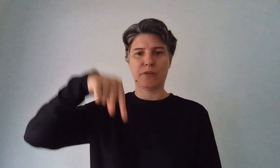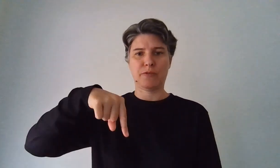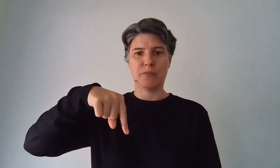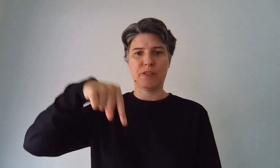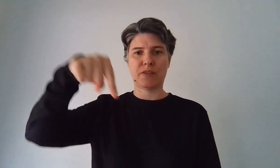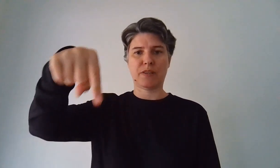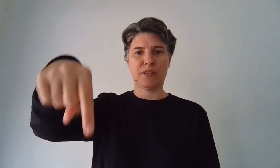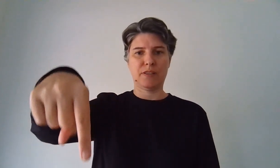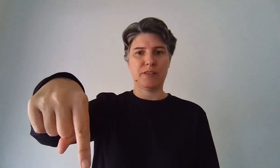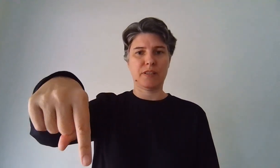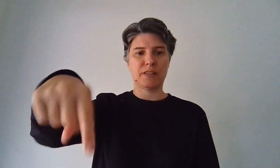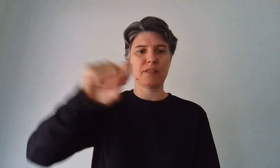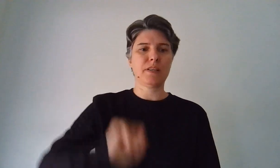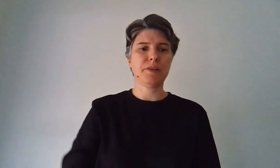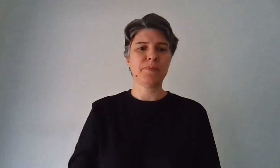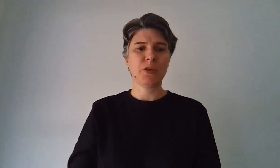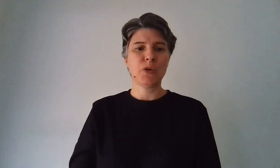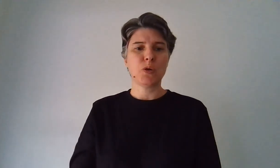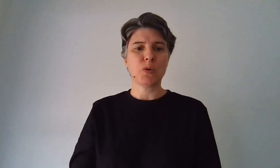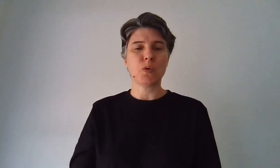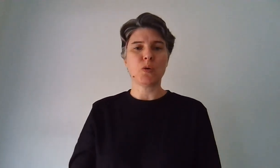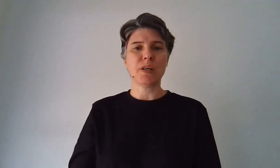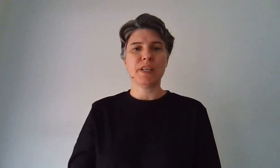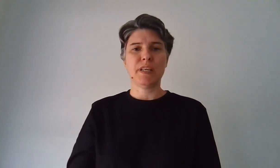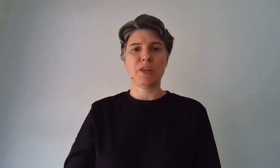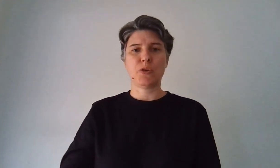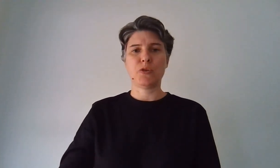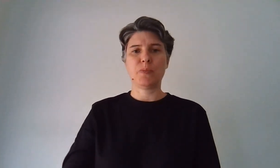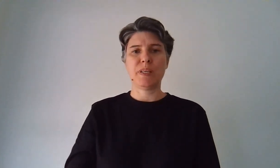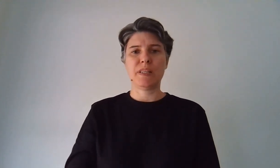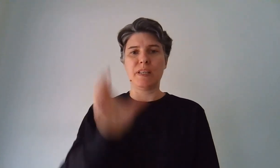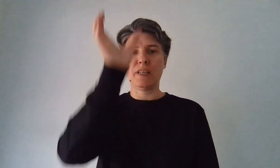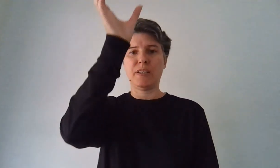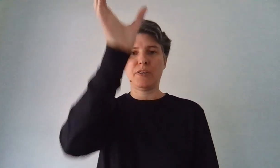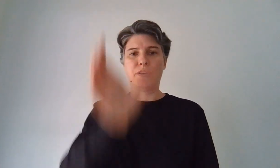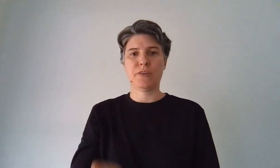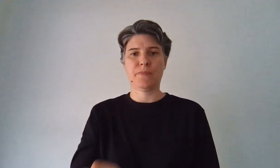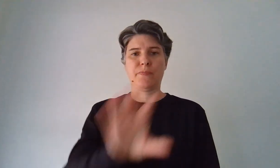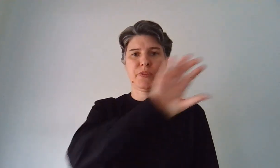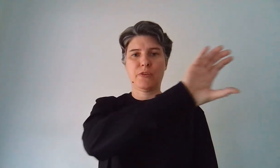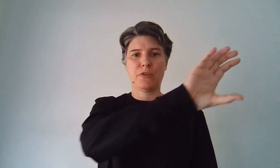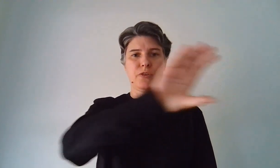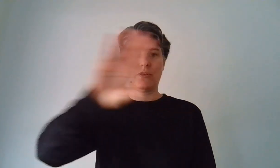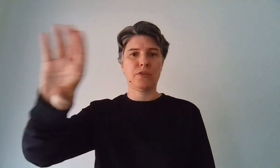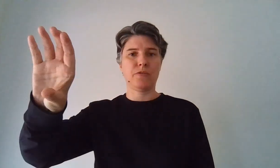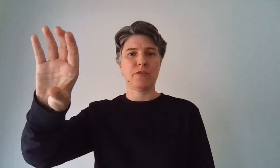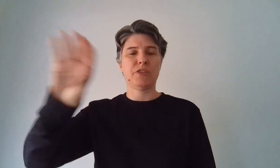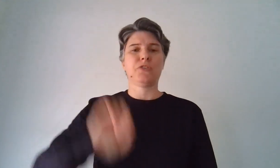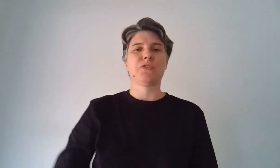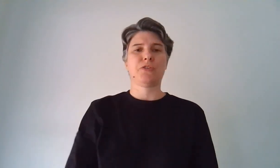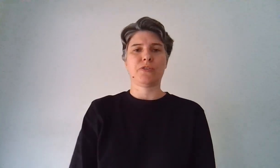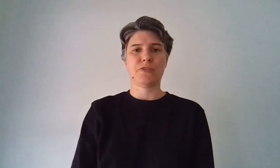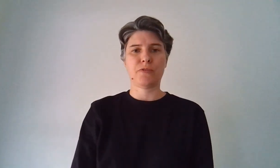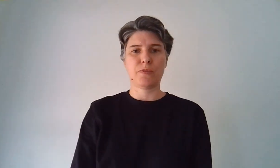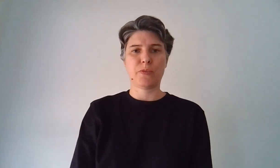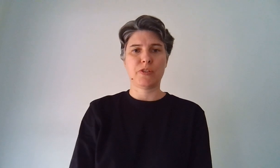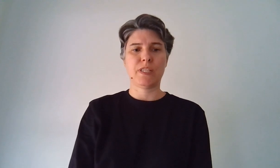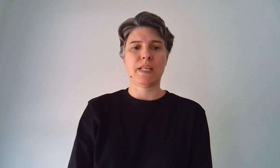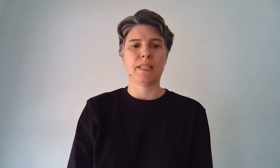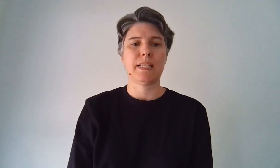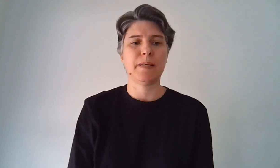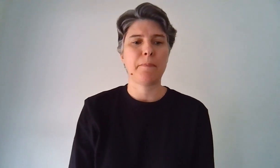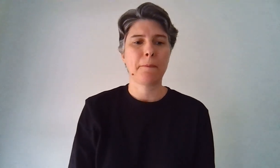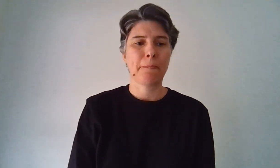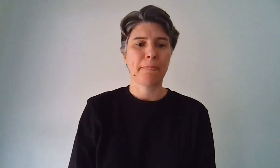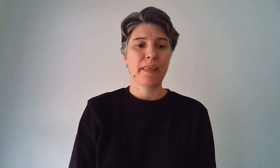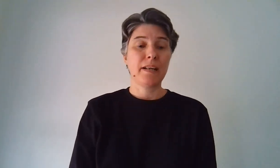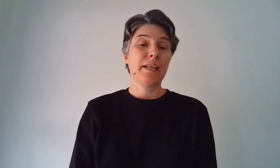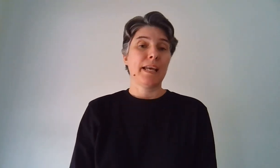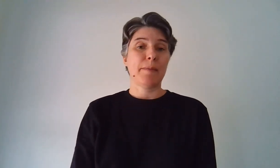going from this side to that side. Or it could be the religious cross from Christianity.